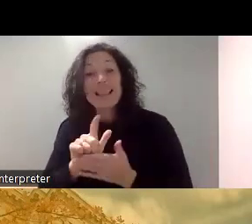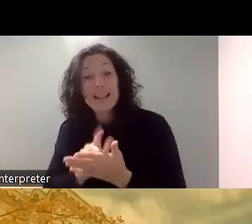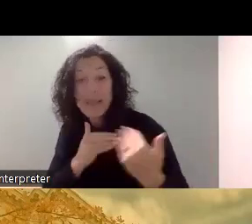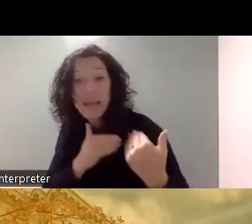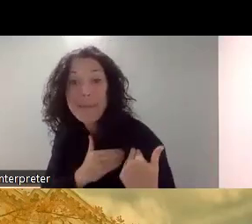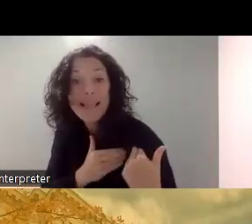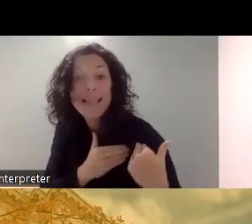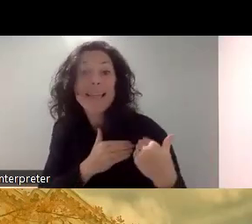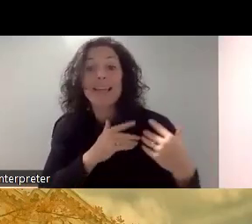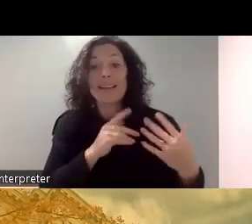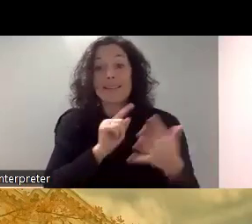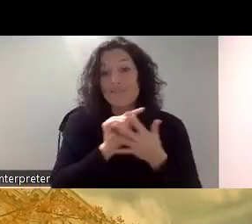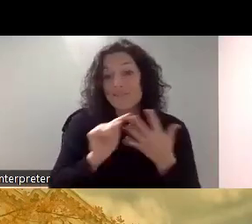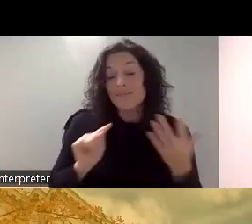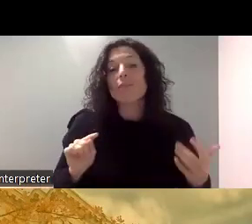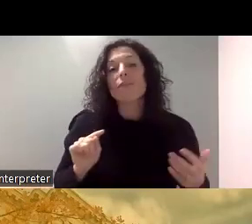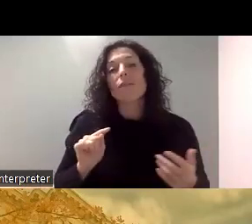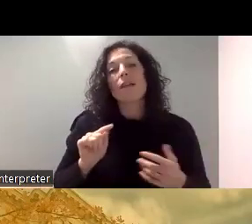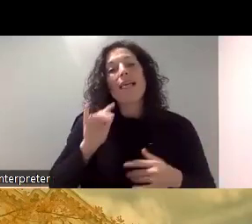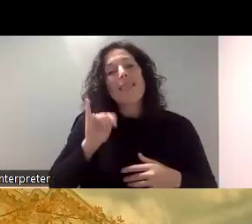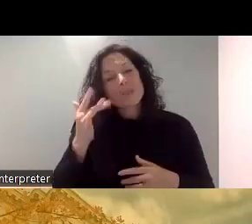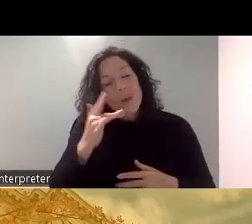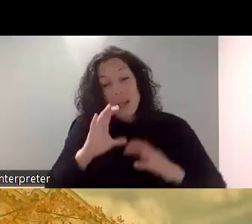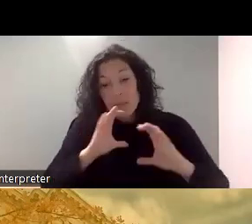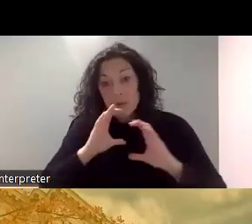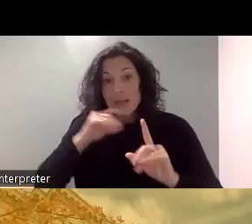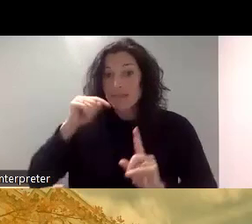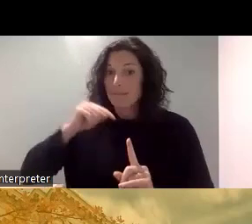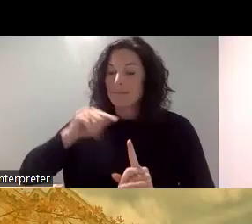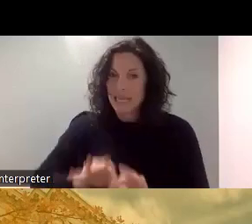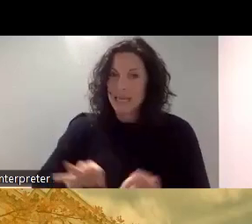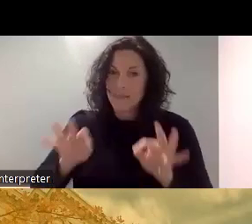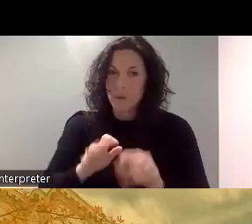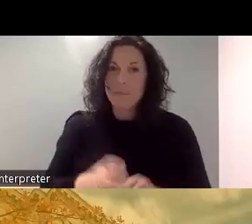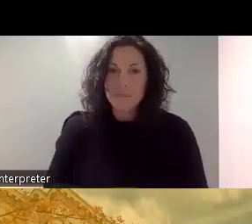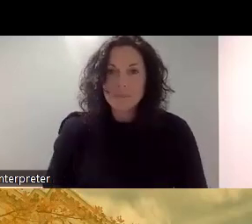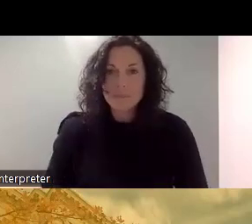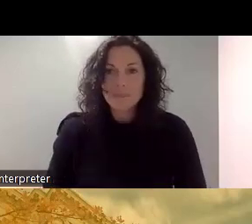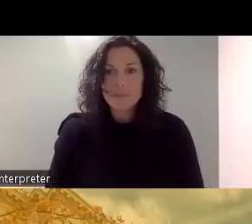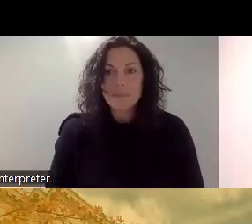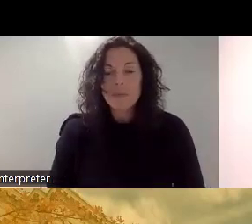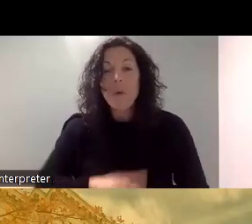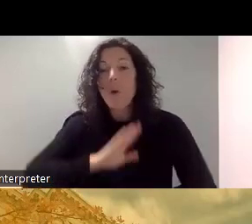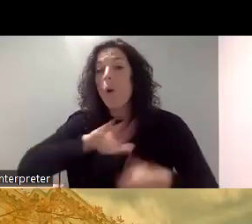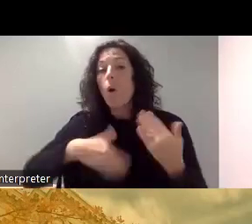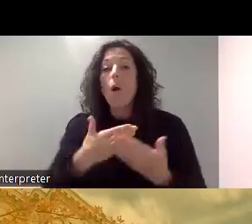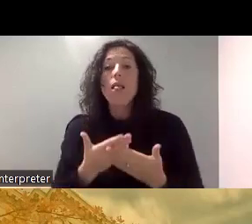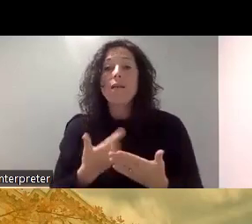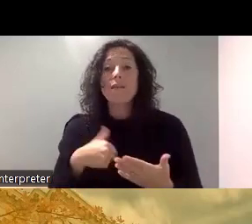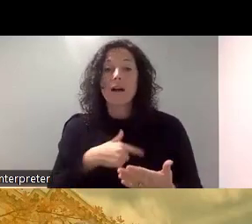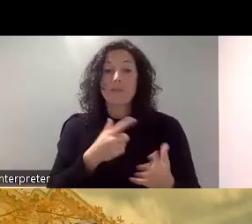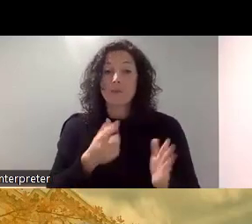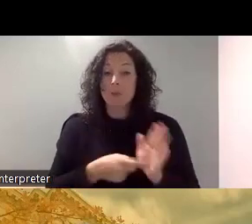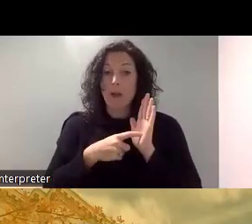goes back to why those lines of communication are so important. All of us are required if we are the prime recipient